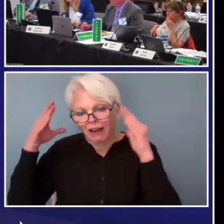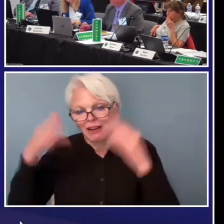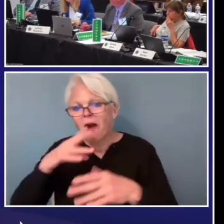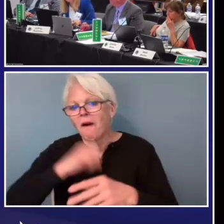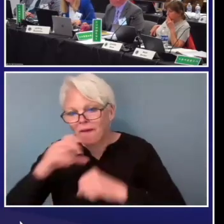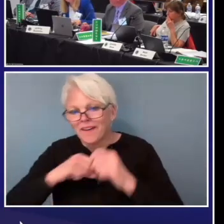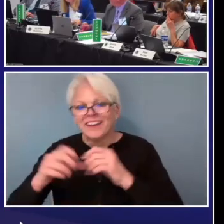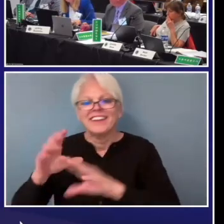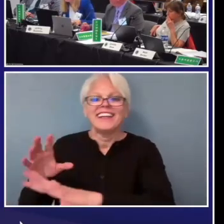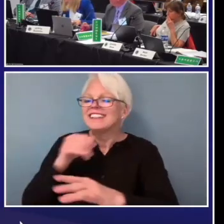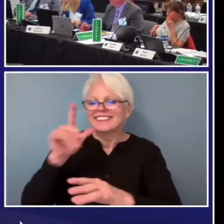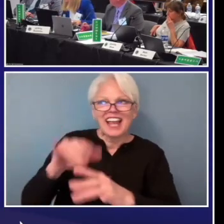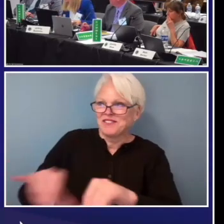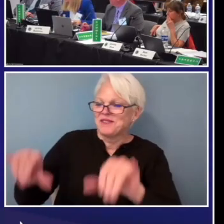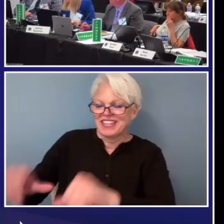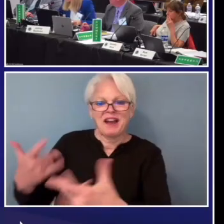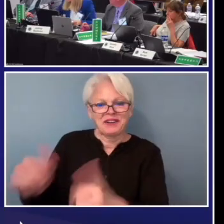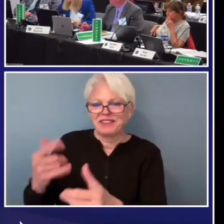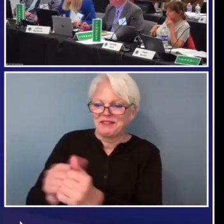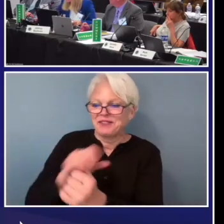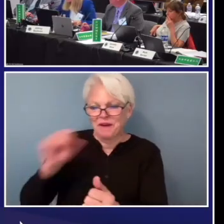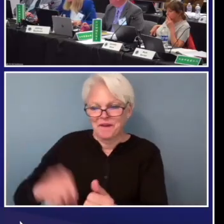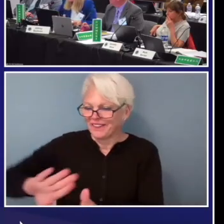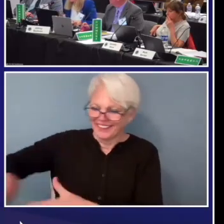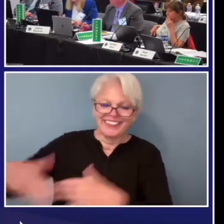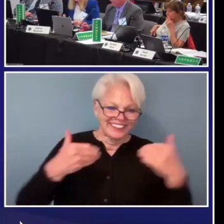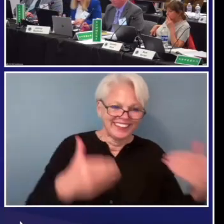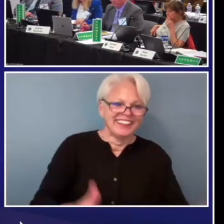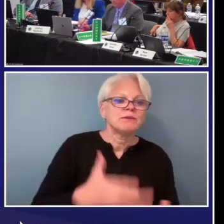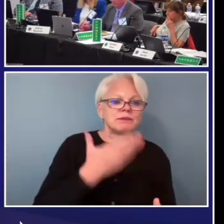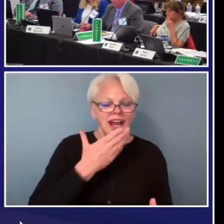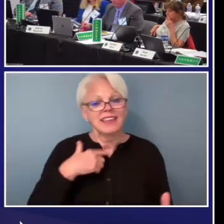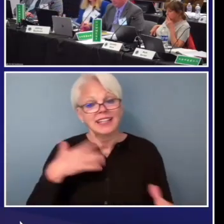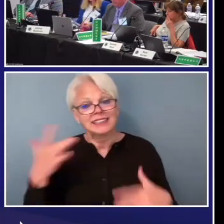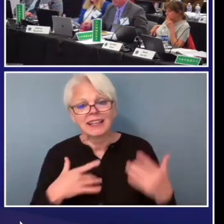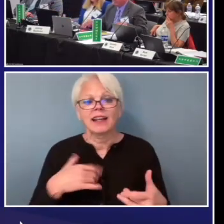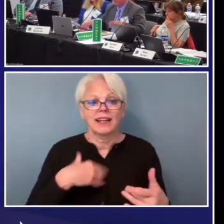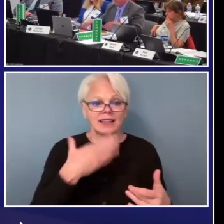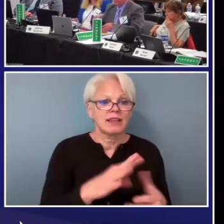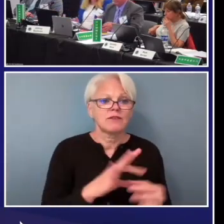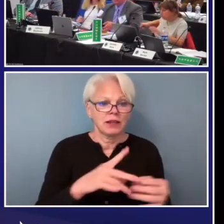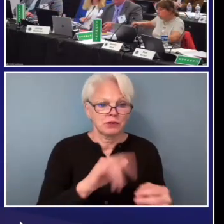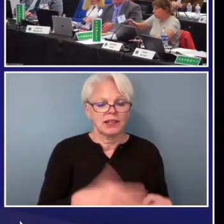And I think this is exciting and thanks for the language on this. Thank you, Siri. Jennifer, you have the floor.